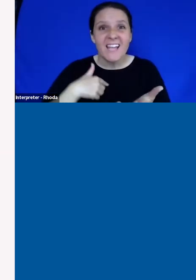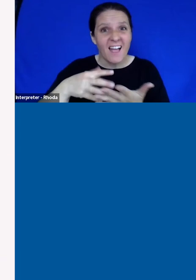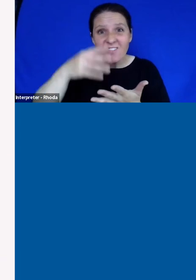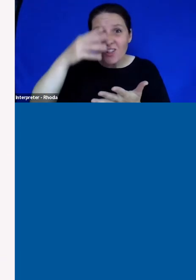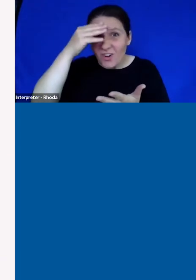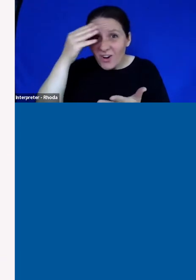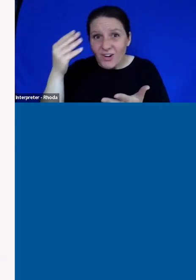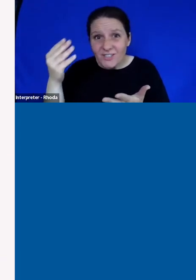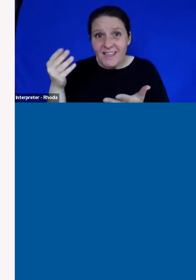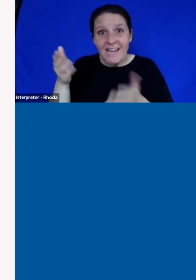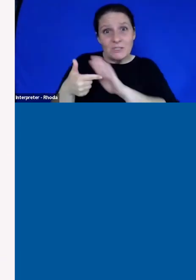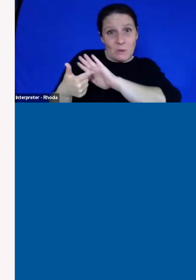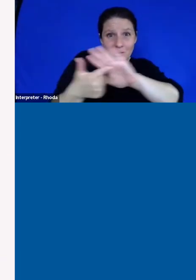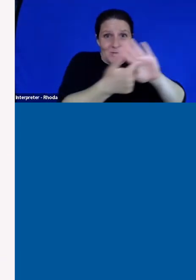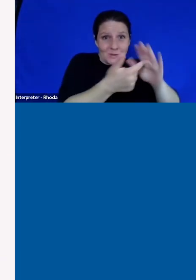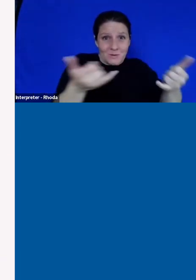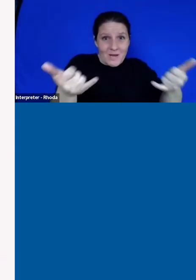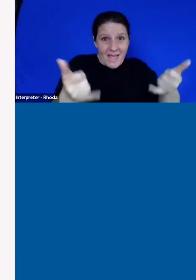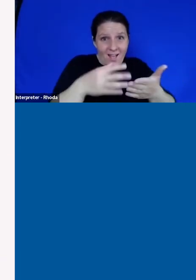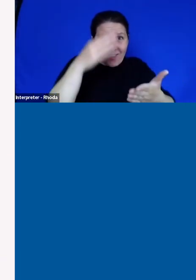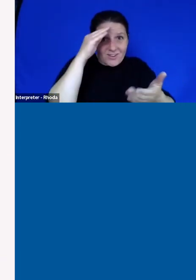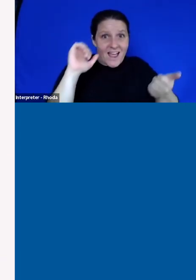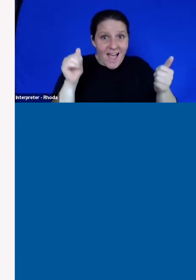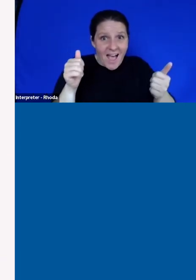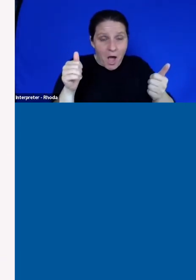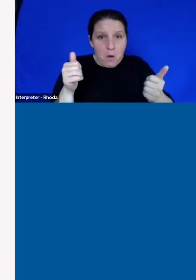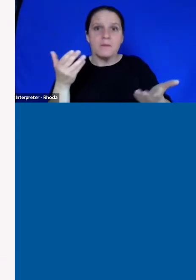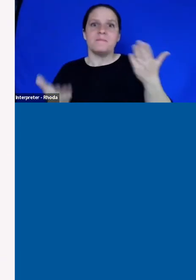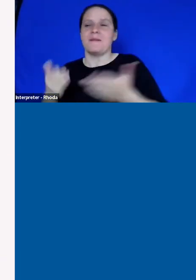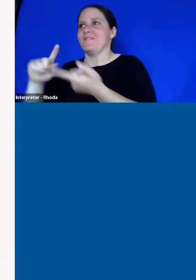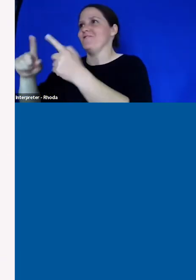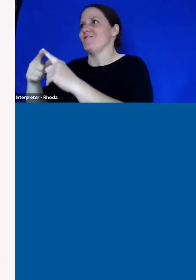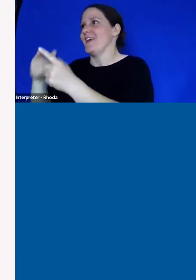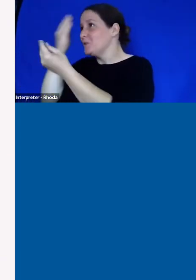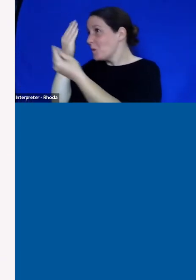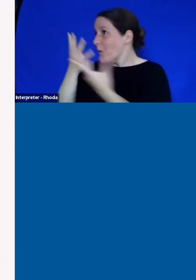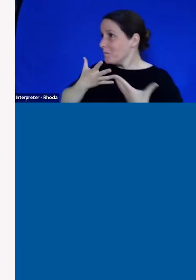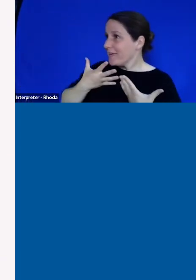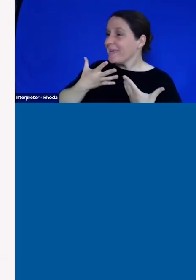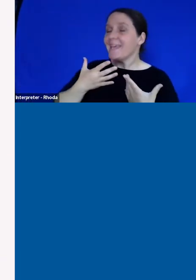was because either a friend told me, a colleague posted about it,